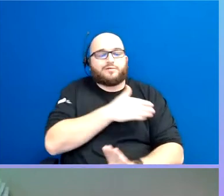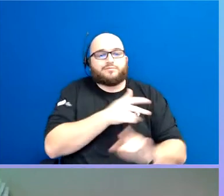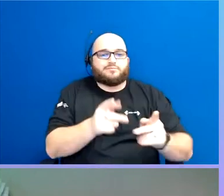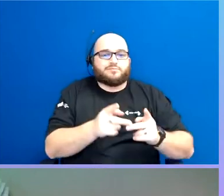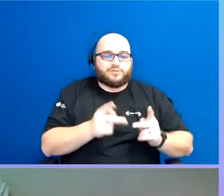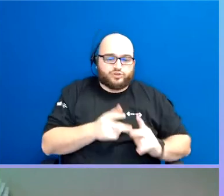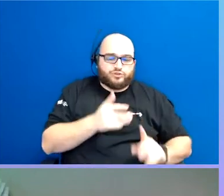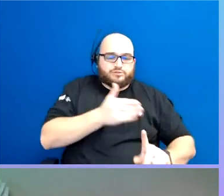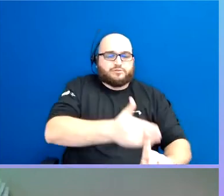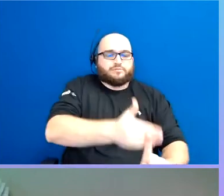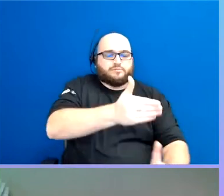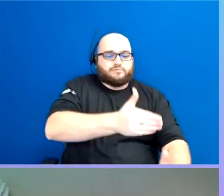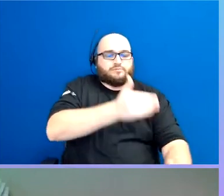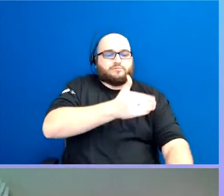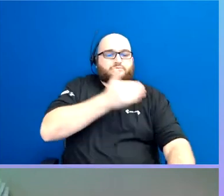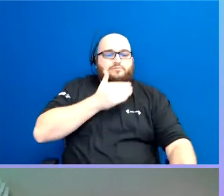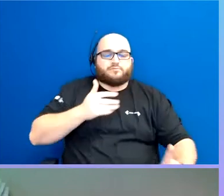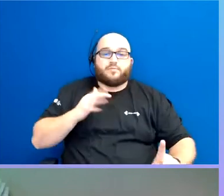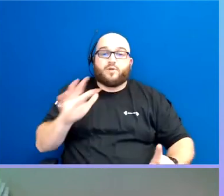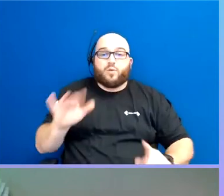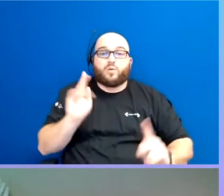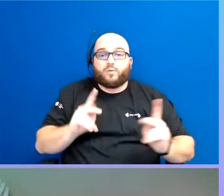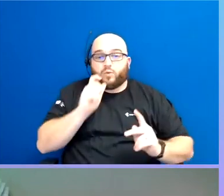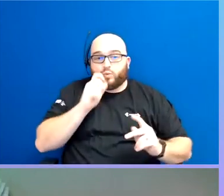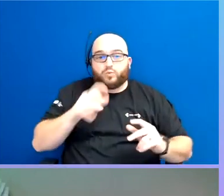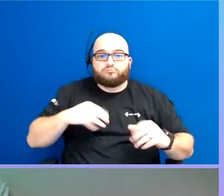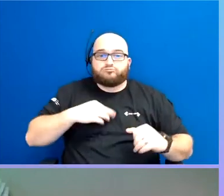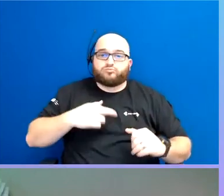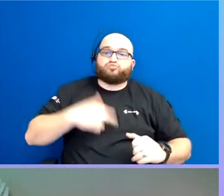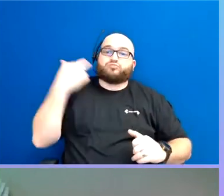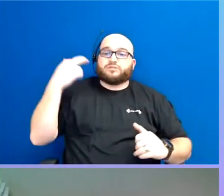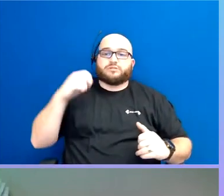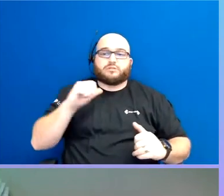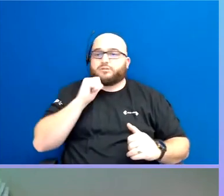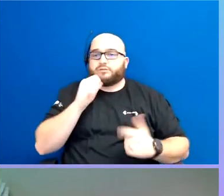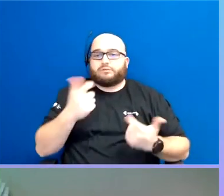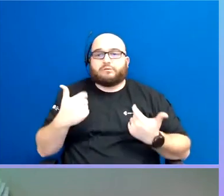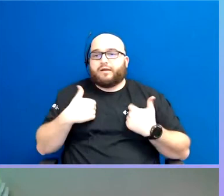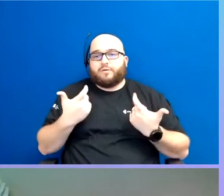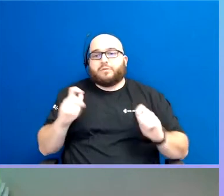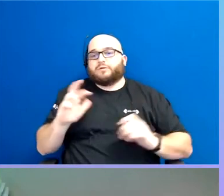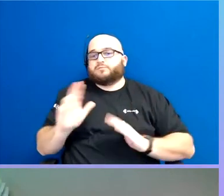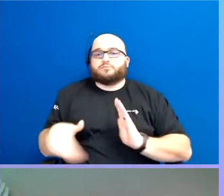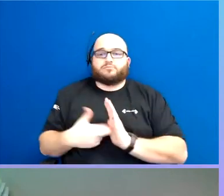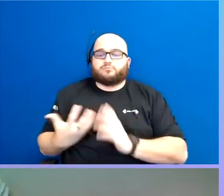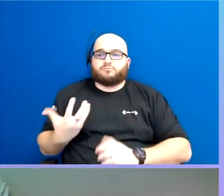um, risk officers did not play all that prominent role. But but